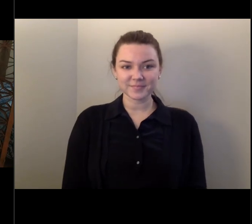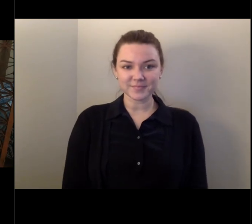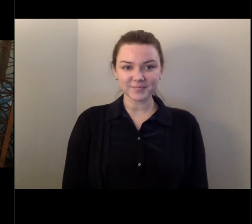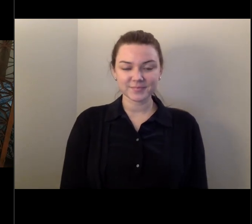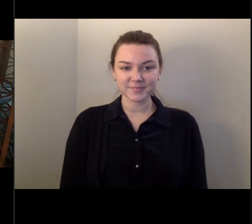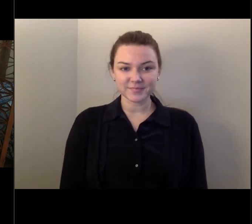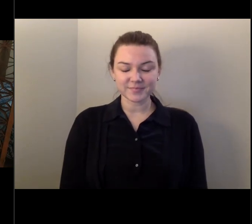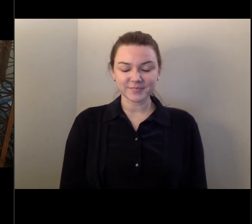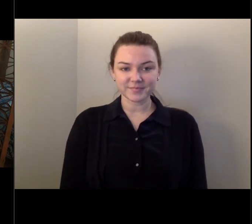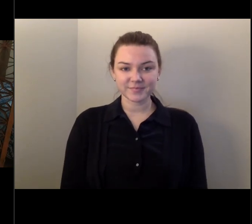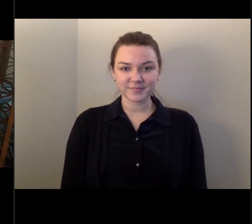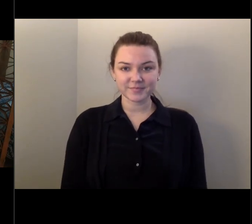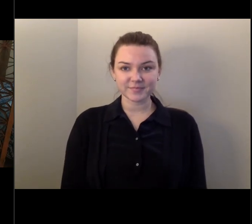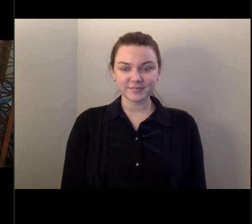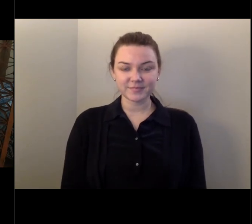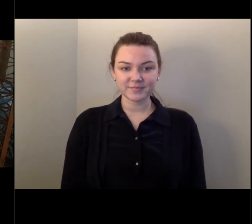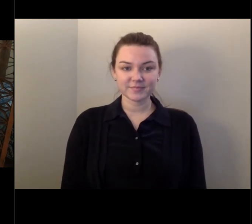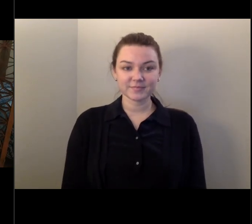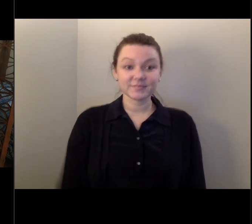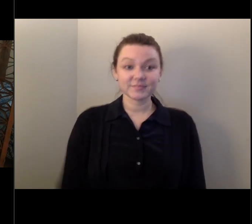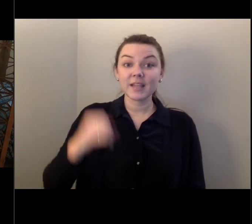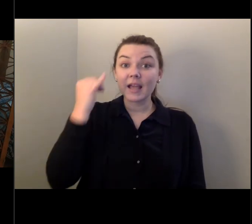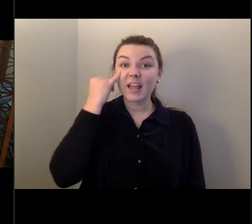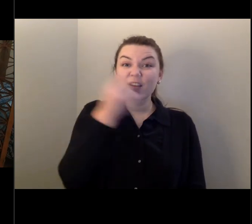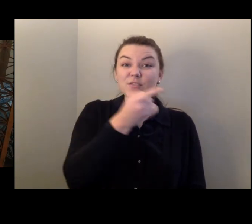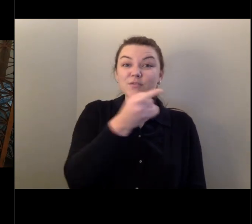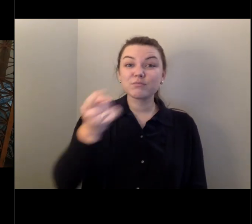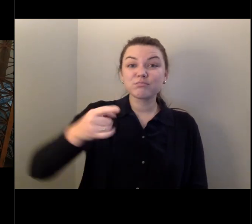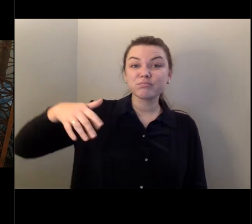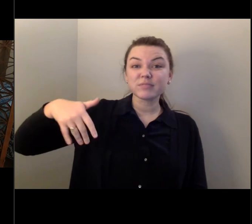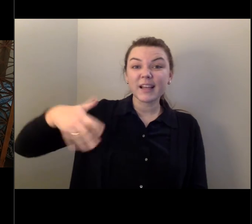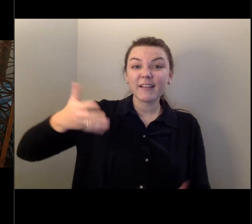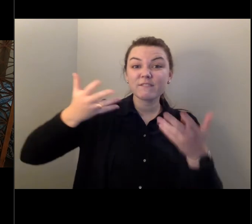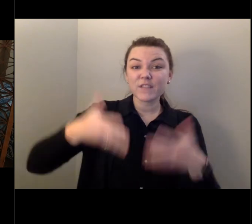So it's okay if you're not done. We know we have a limited time.